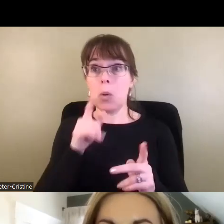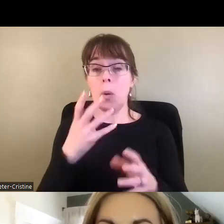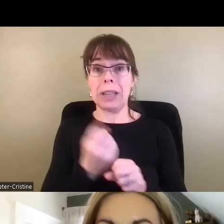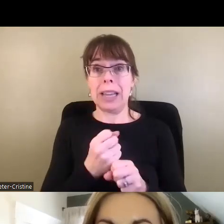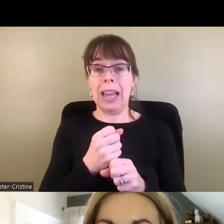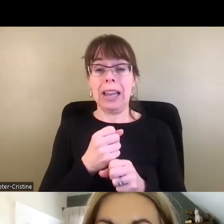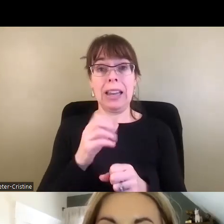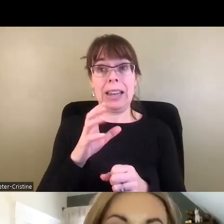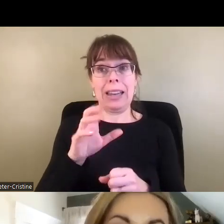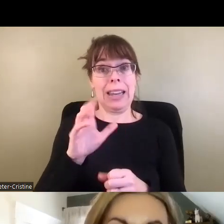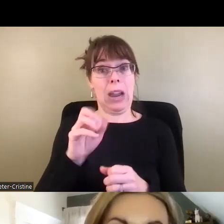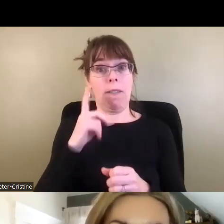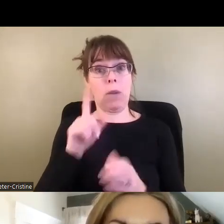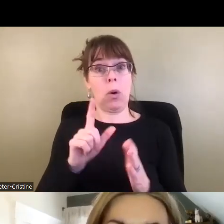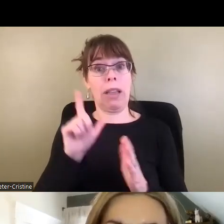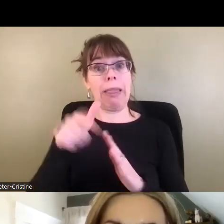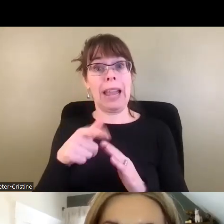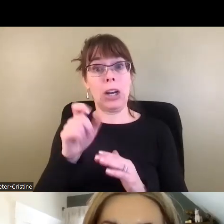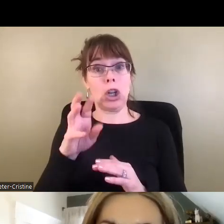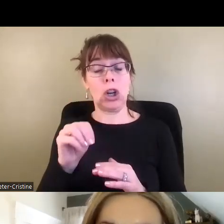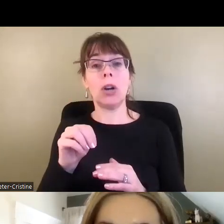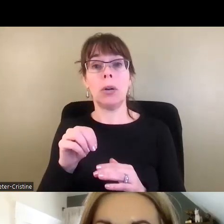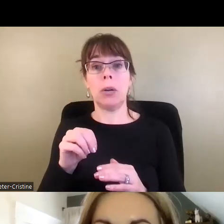they're it's desired pregnancies that are not viable.